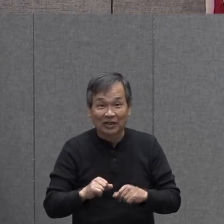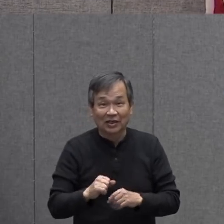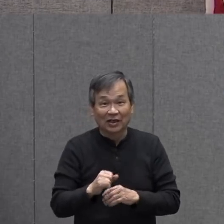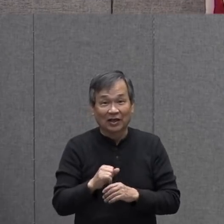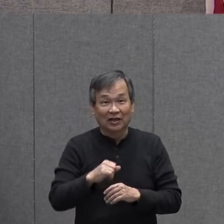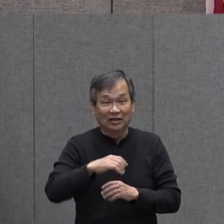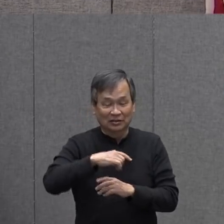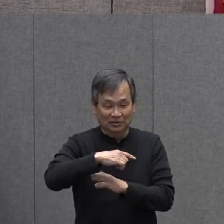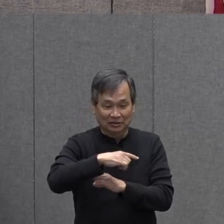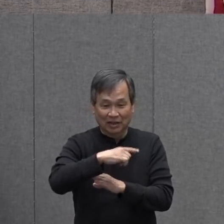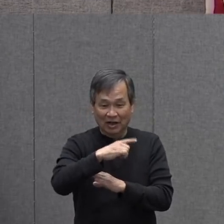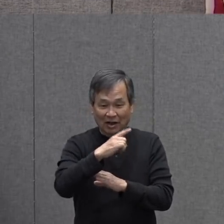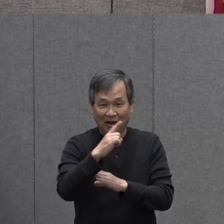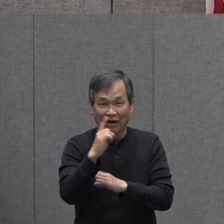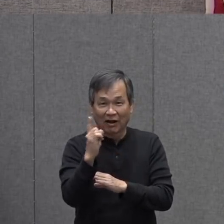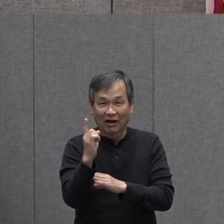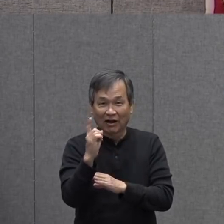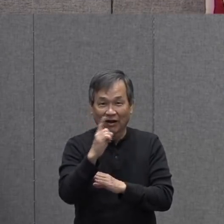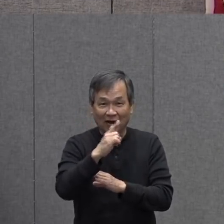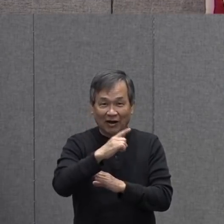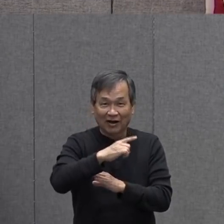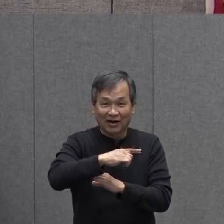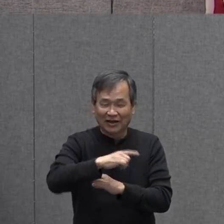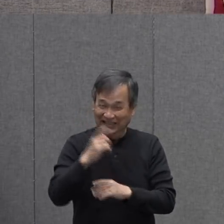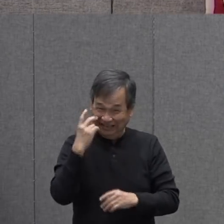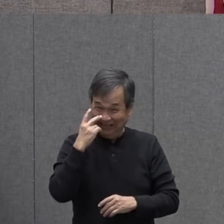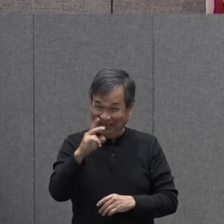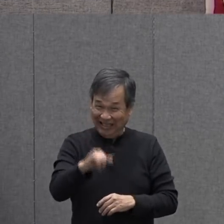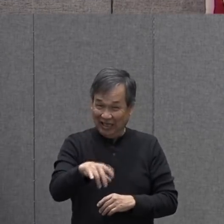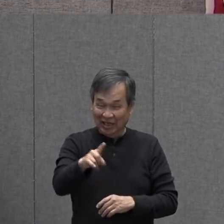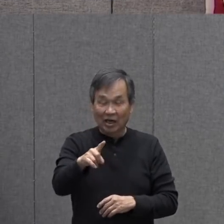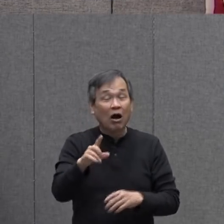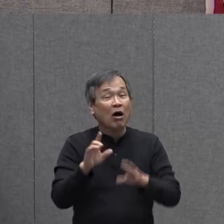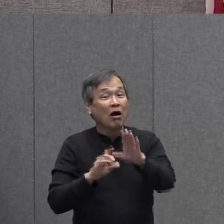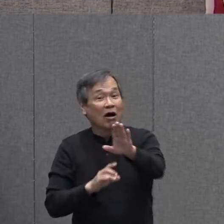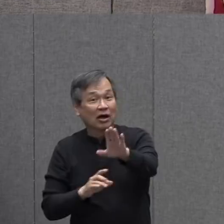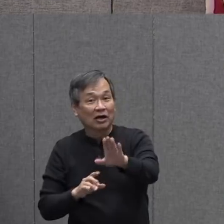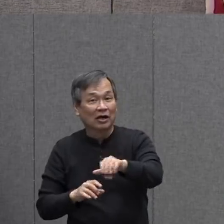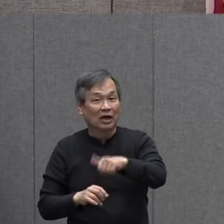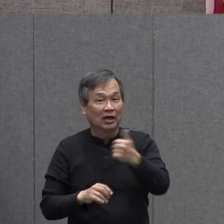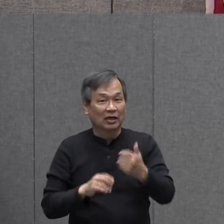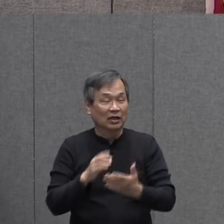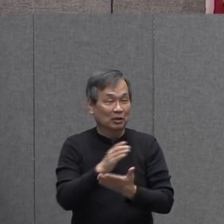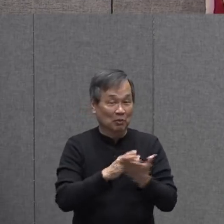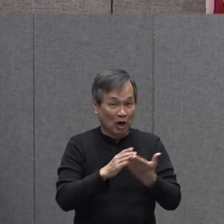and they fold into each other. There's also a piece at the, here,